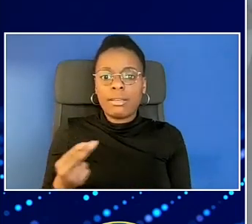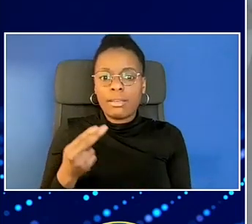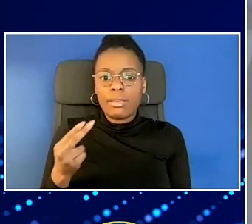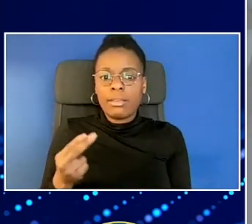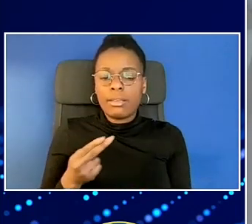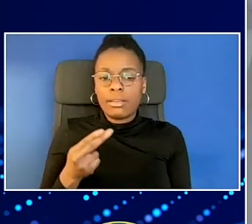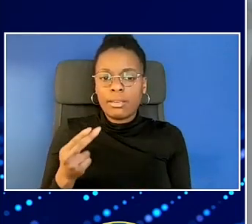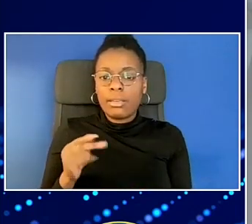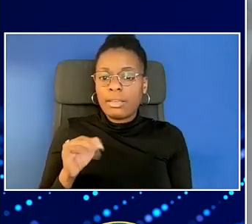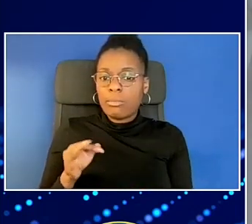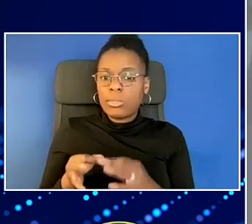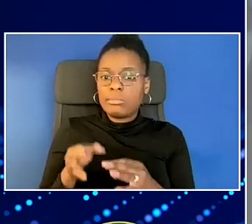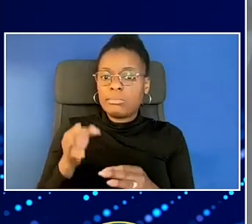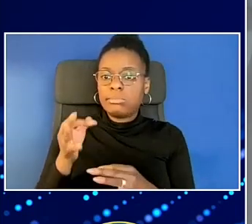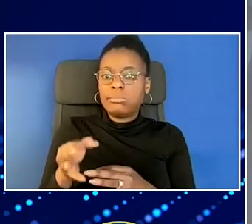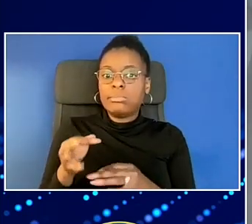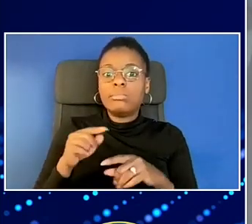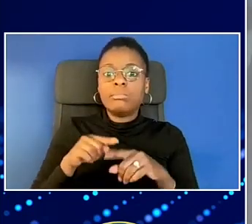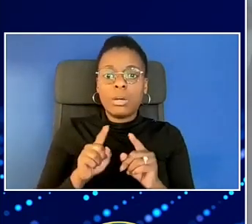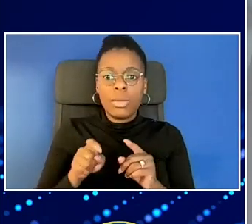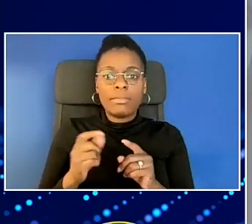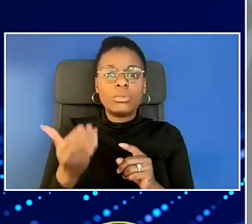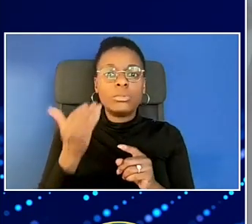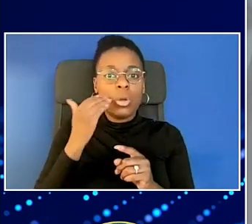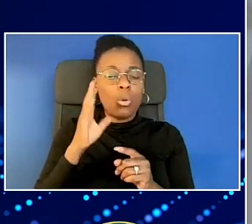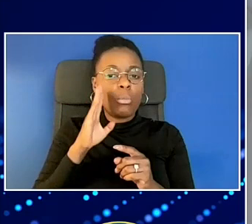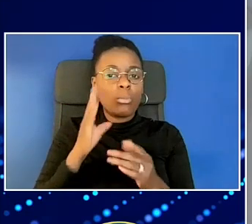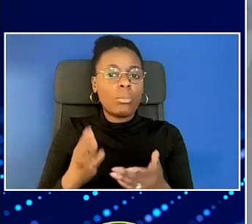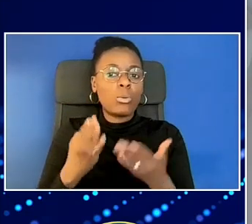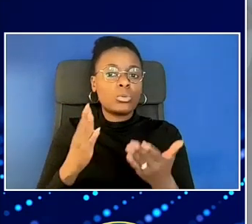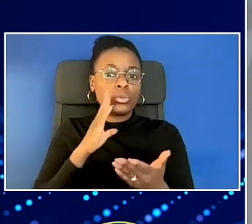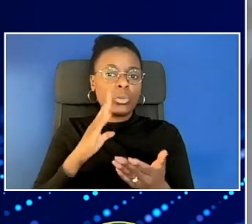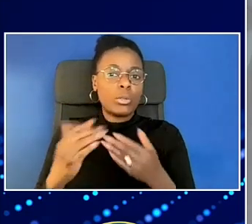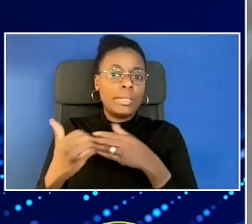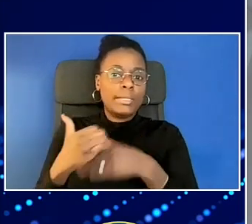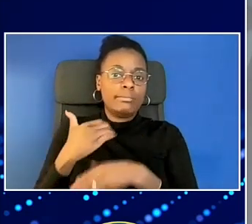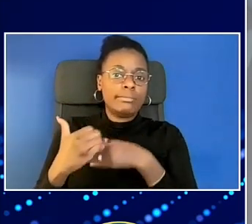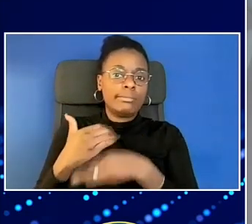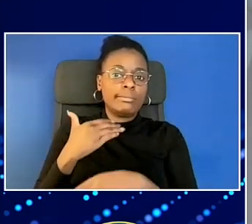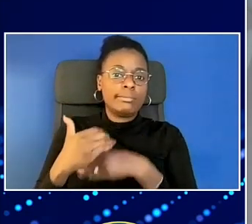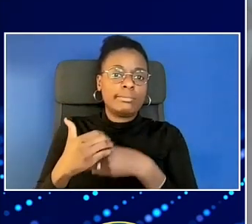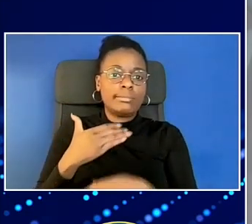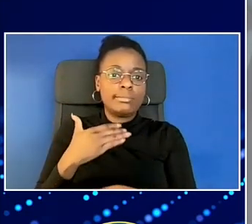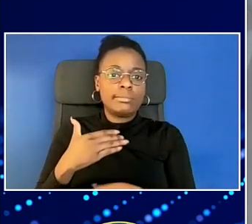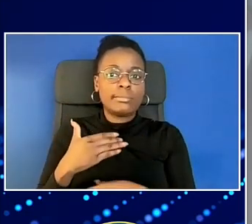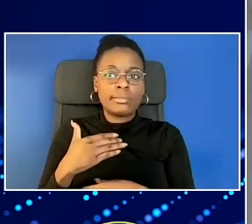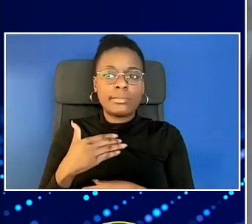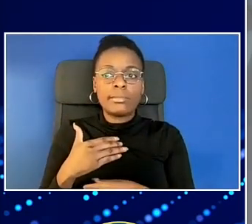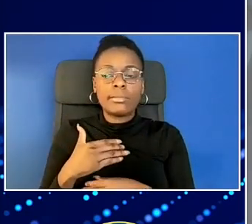But I think we have to know there's going to be some kind of proposals coming in to push the- you know, in addition to the number.